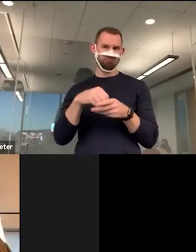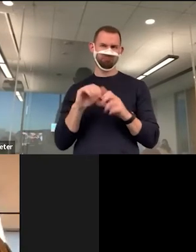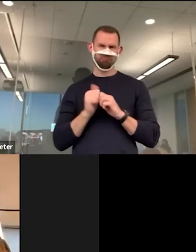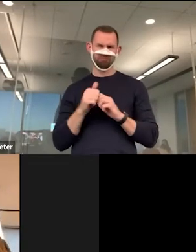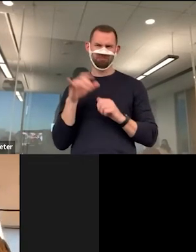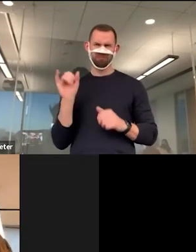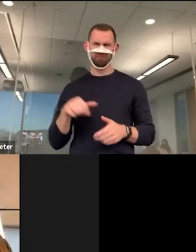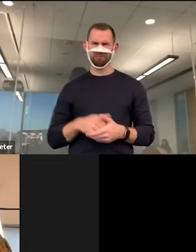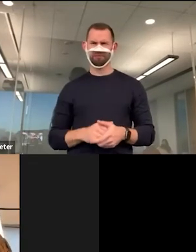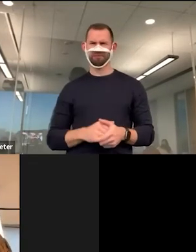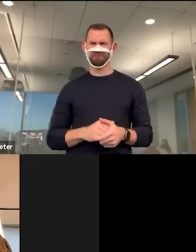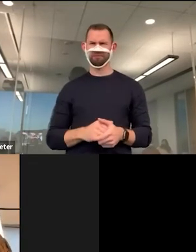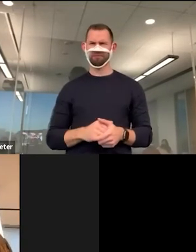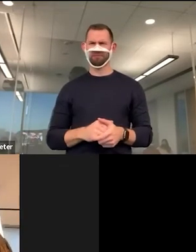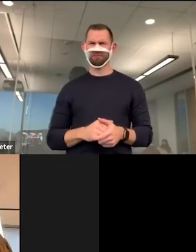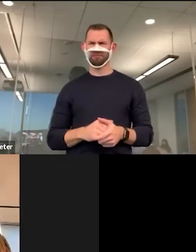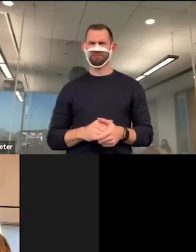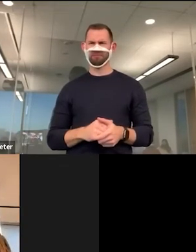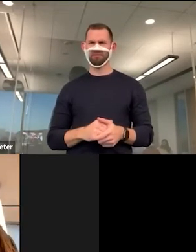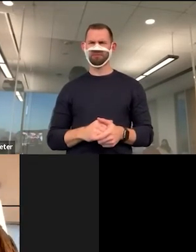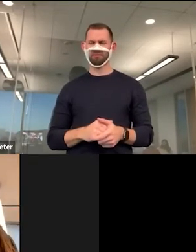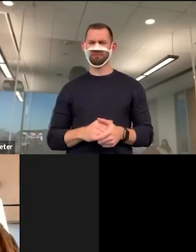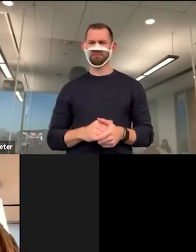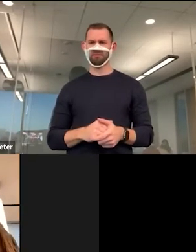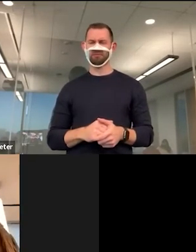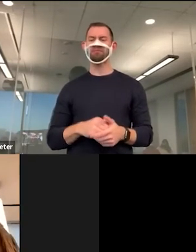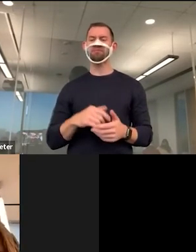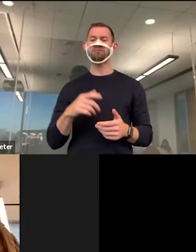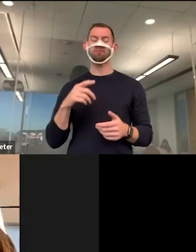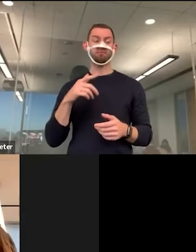there's also another question is there any federal guidance document that a